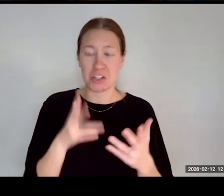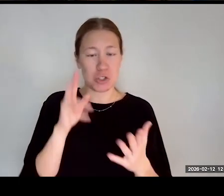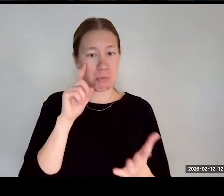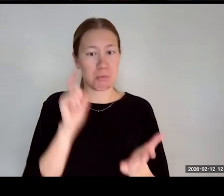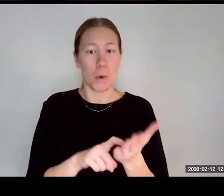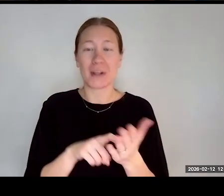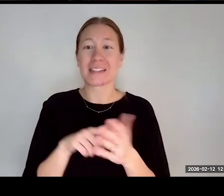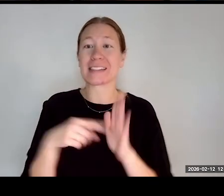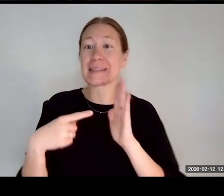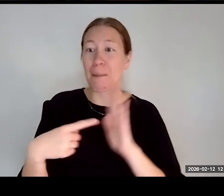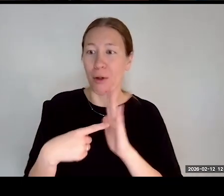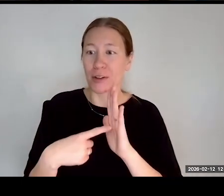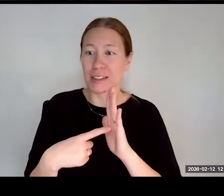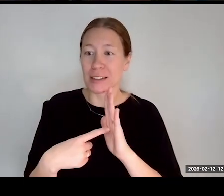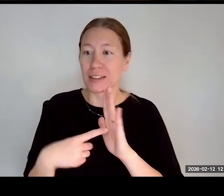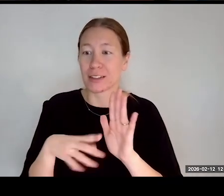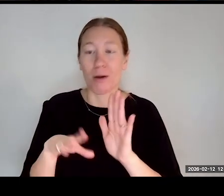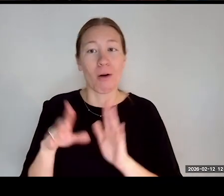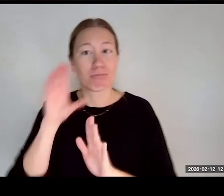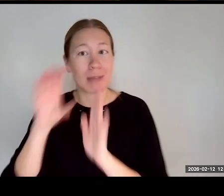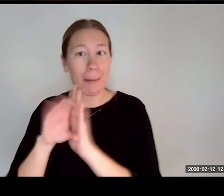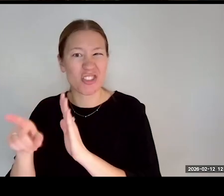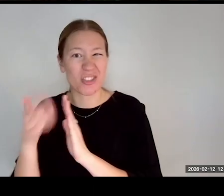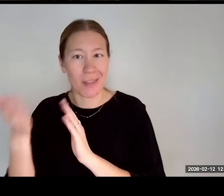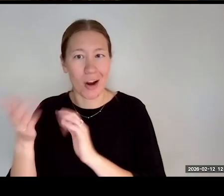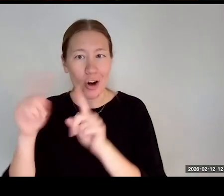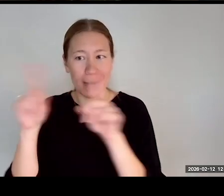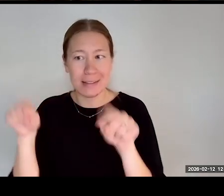So an example is in the image on the slide which says "Organization of the Course"